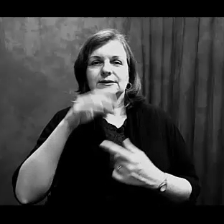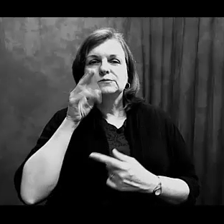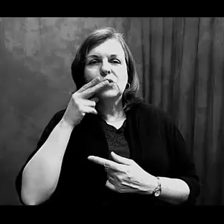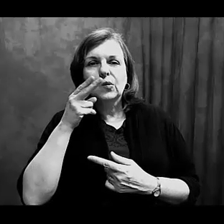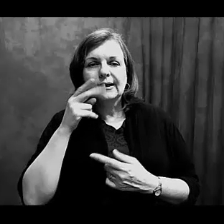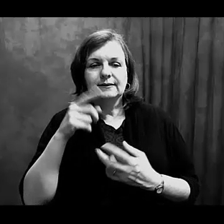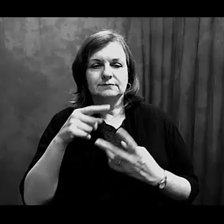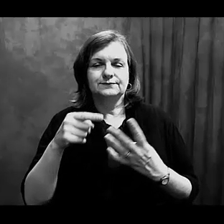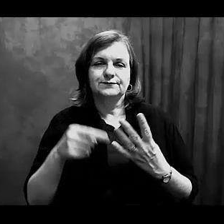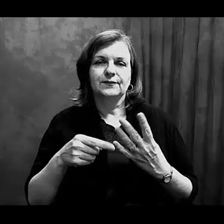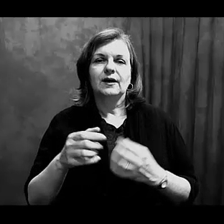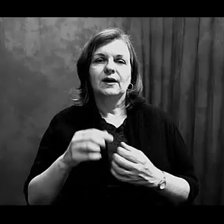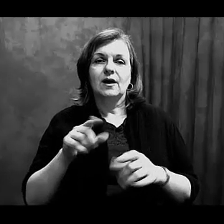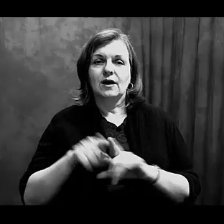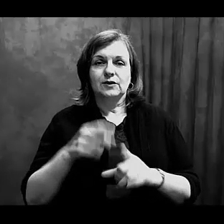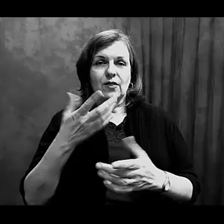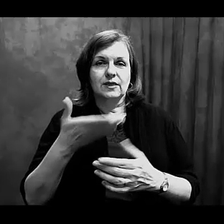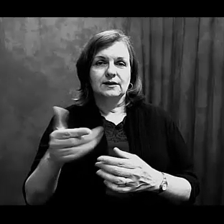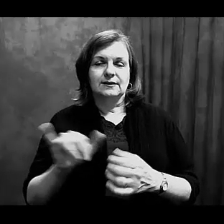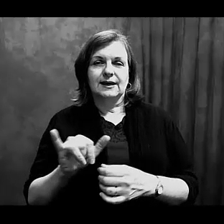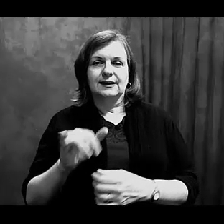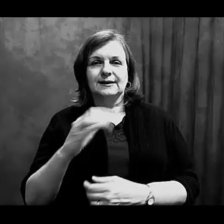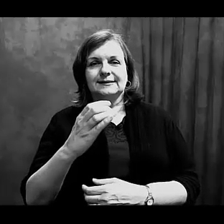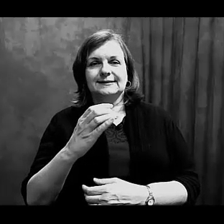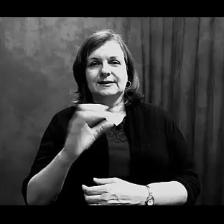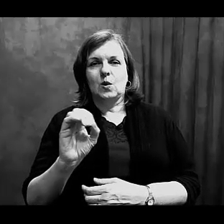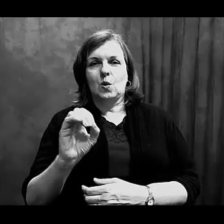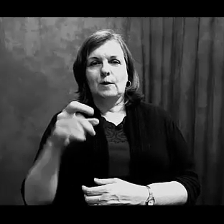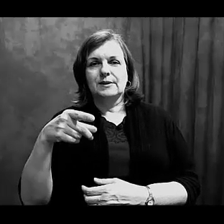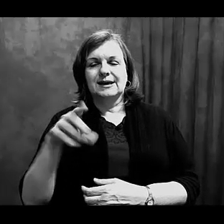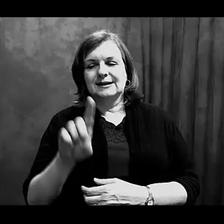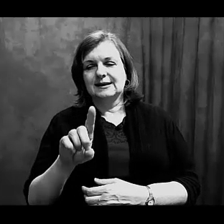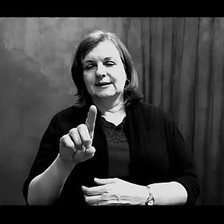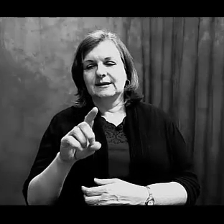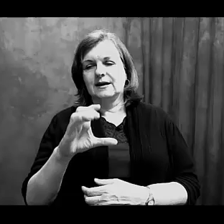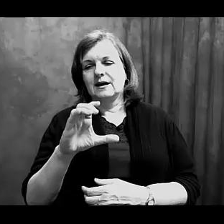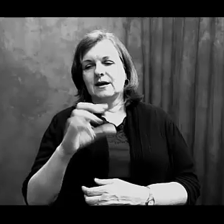we also look at things like COPD are chronic obstructive pulmonary disease